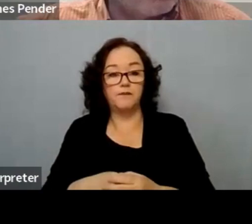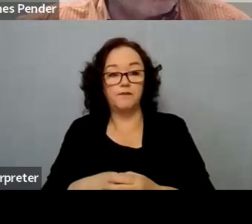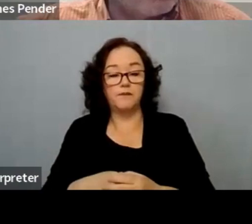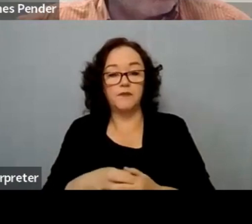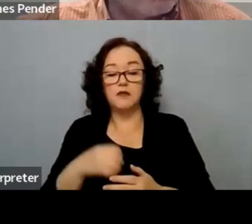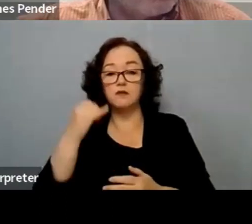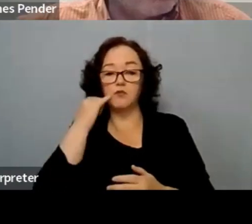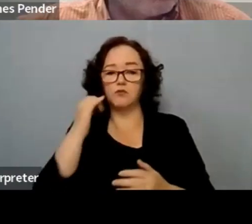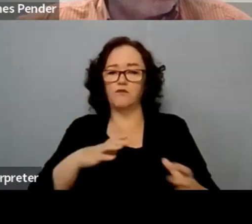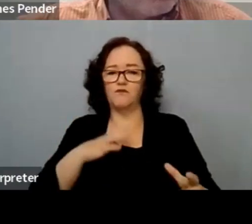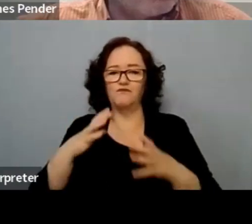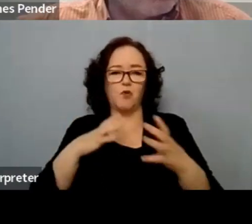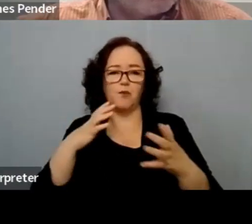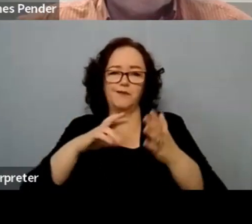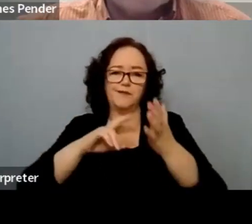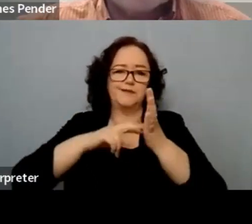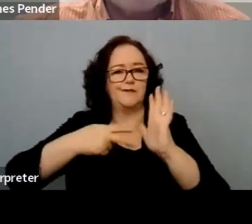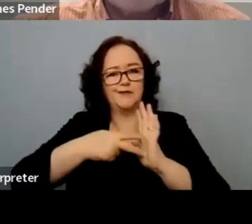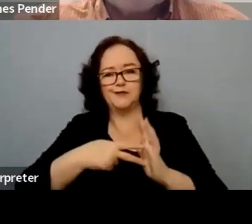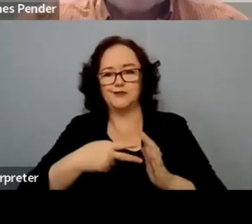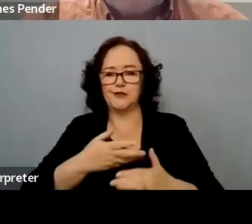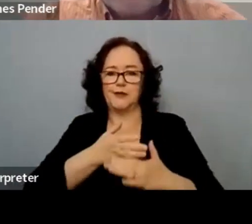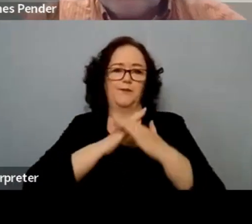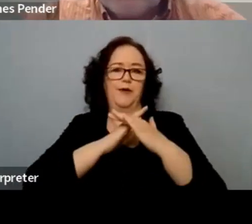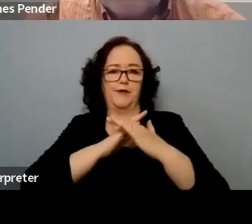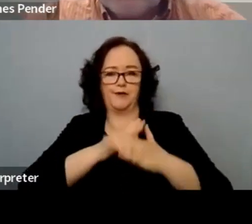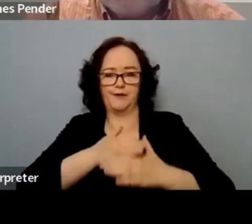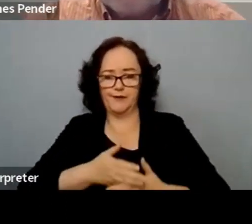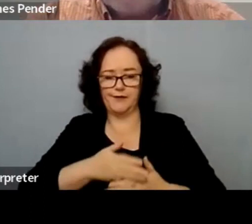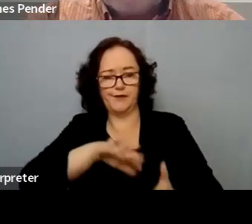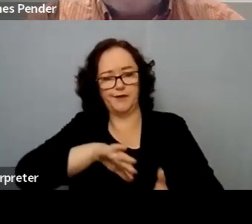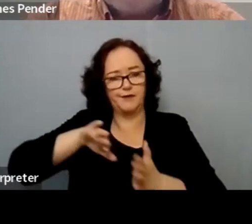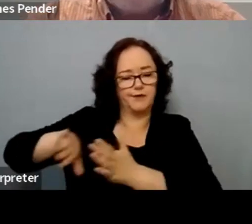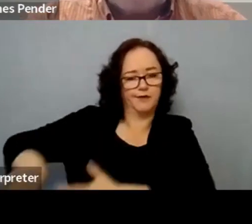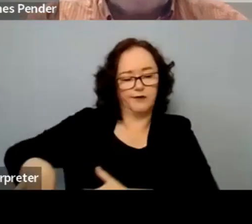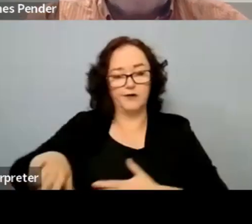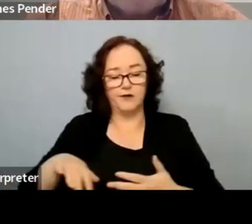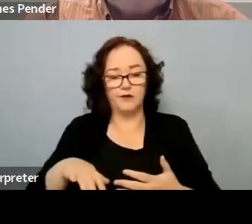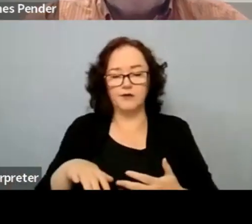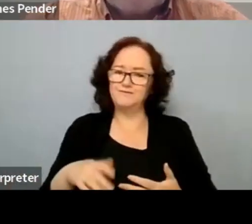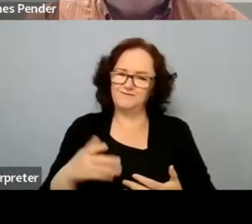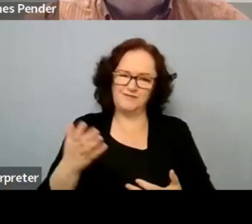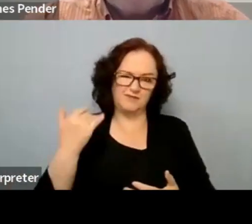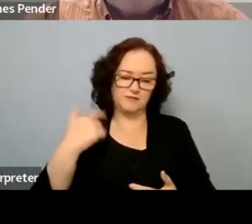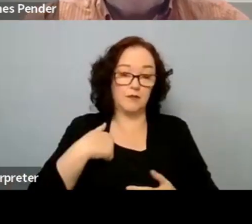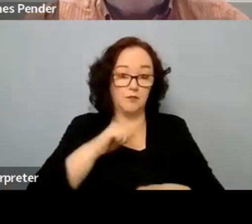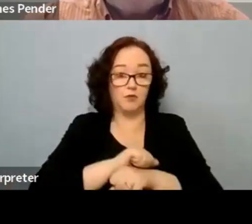definitions, you know, I used to work at the Children's Hospital Philadelphia, where we had a formal screening program for